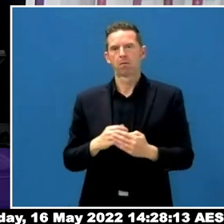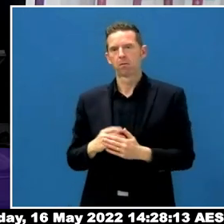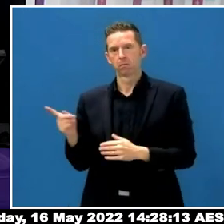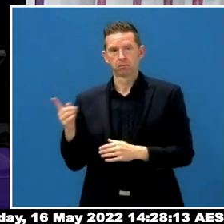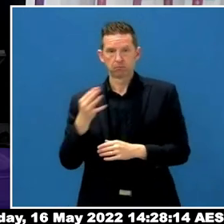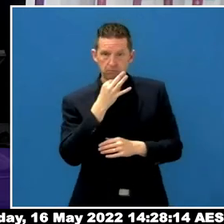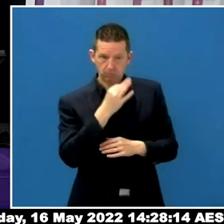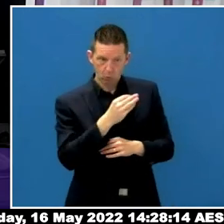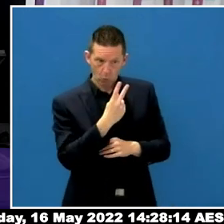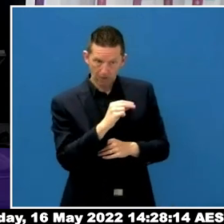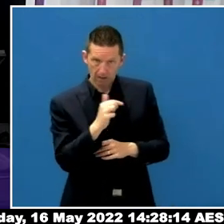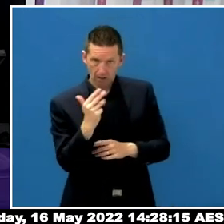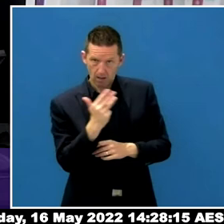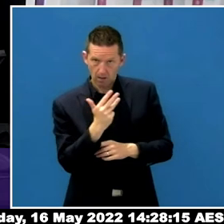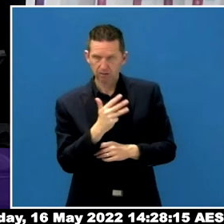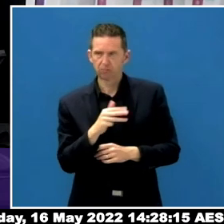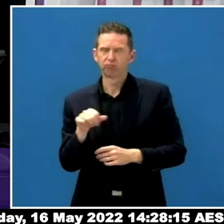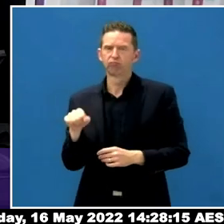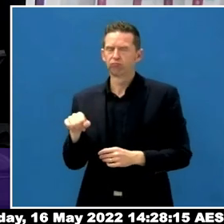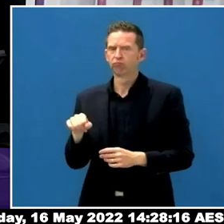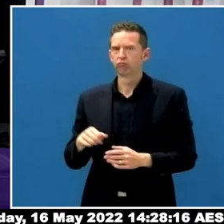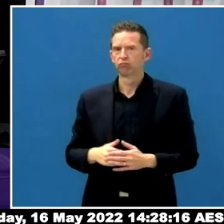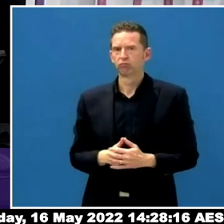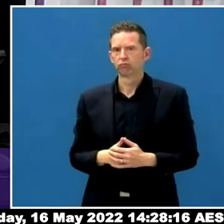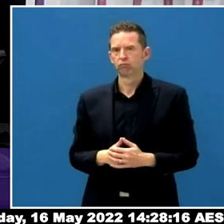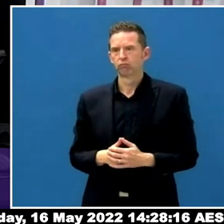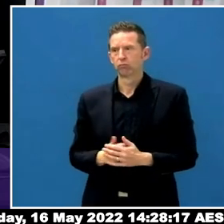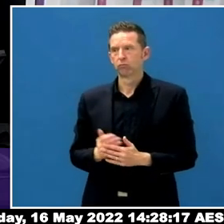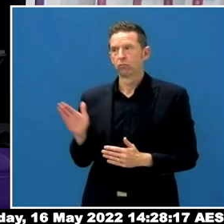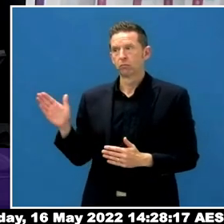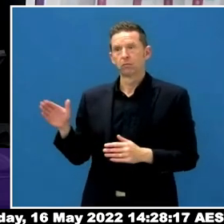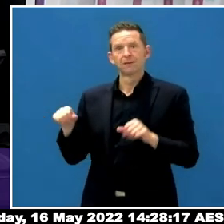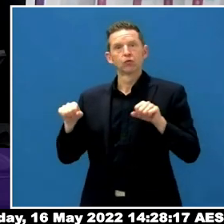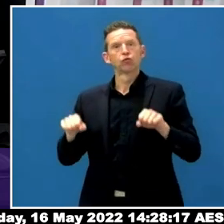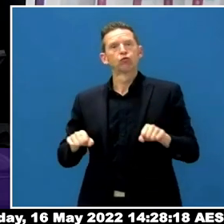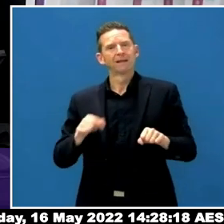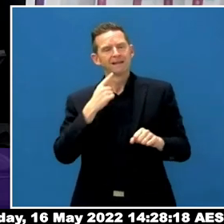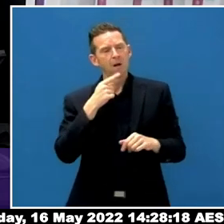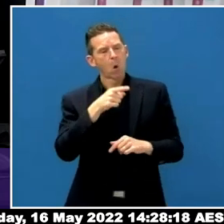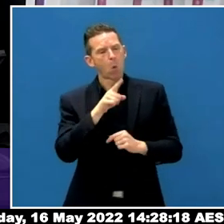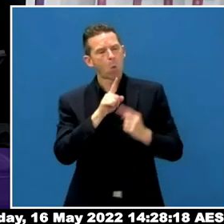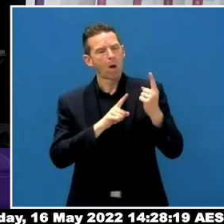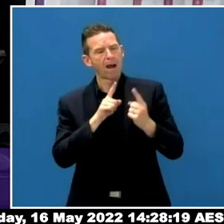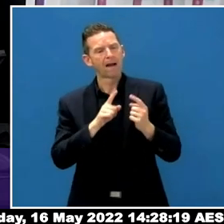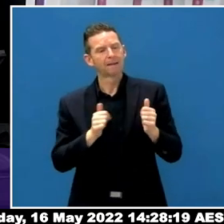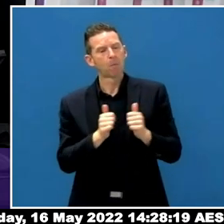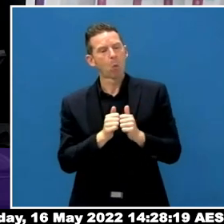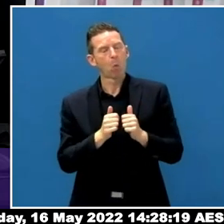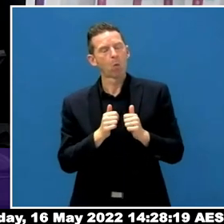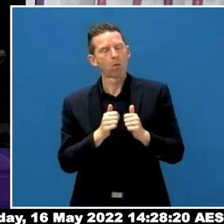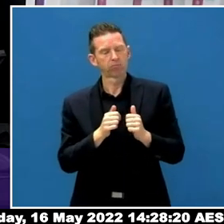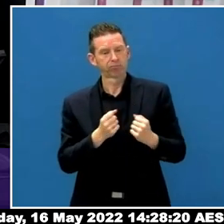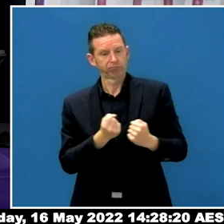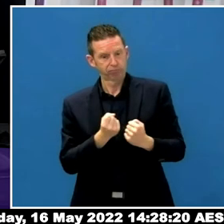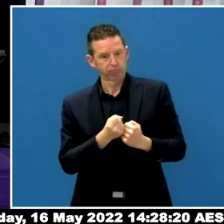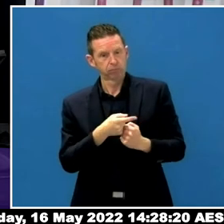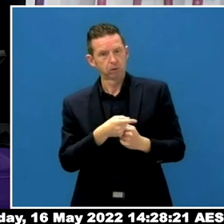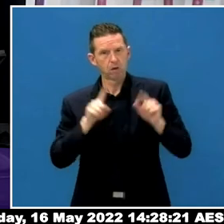And did the 1:1 support come in in November, or did it come in earlier? It came in in the November.